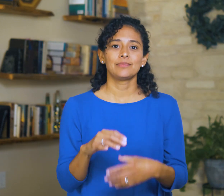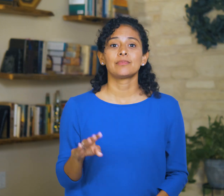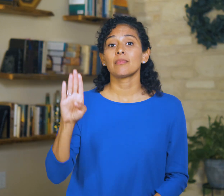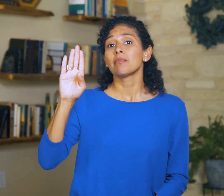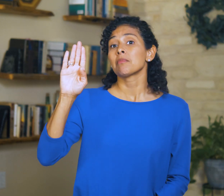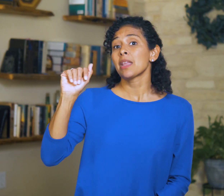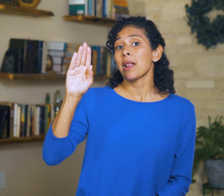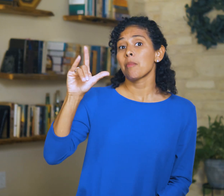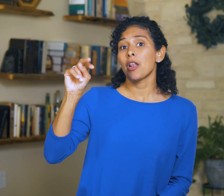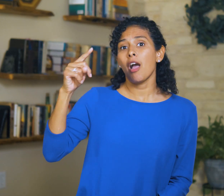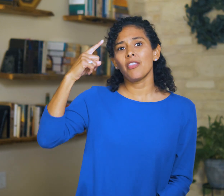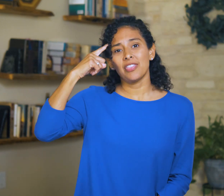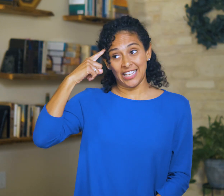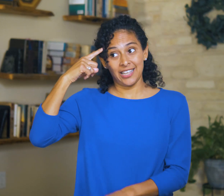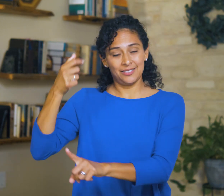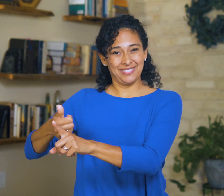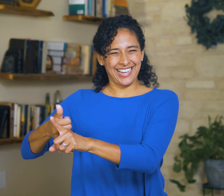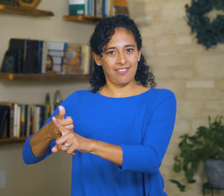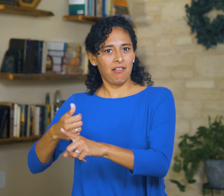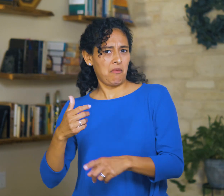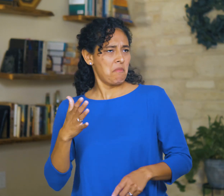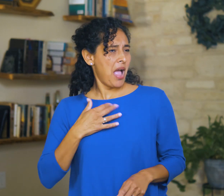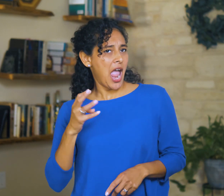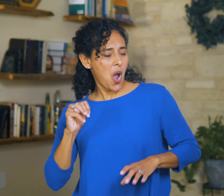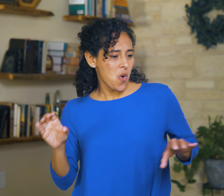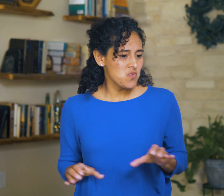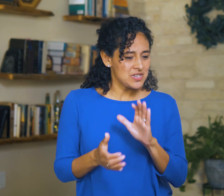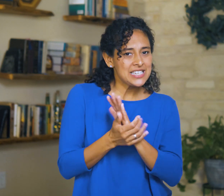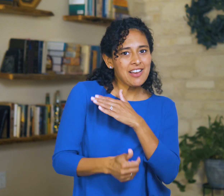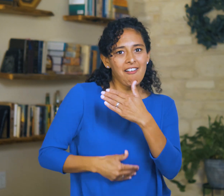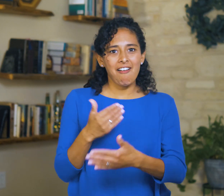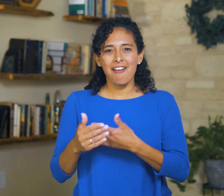Babylon will think they’re doing their own thing